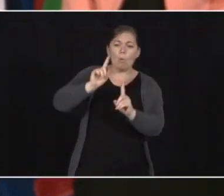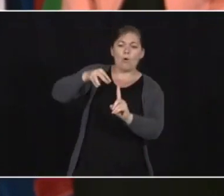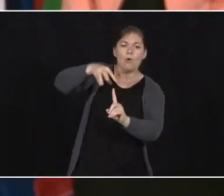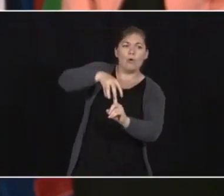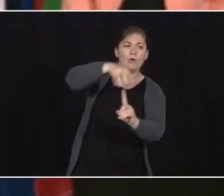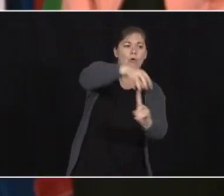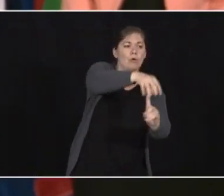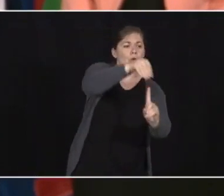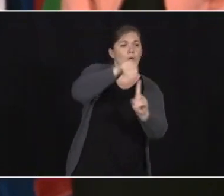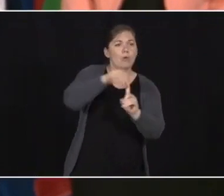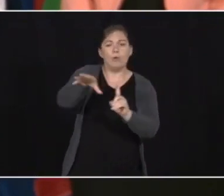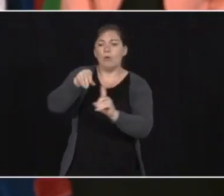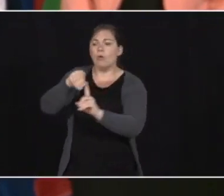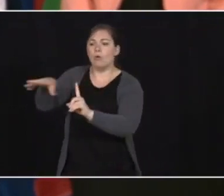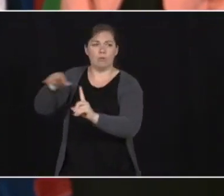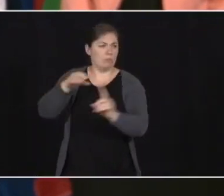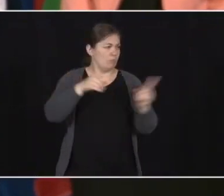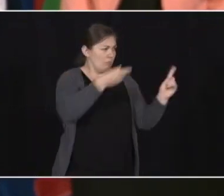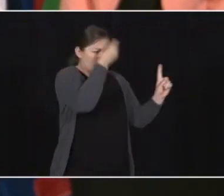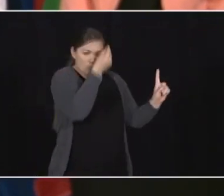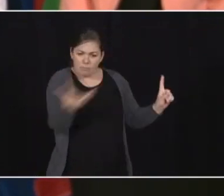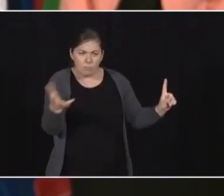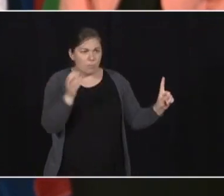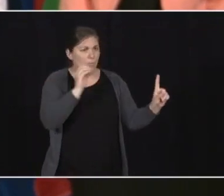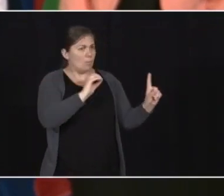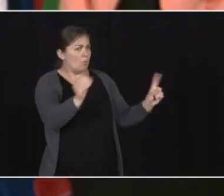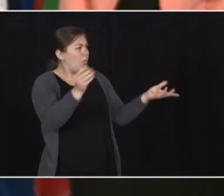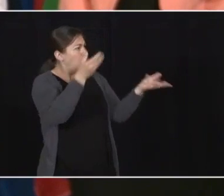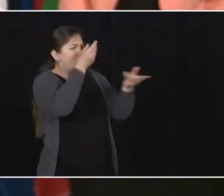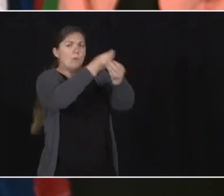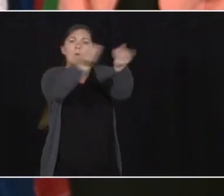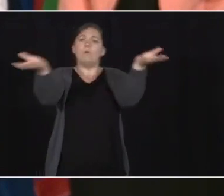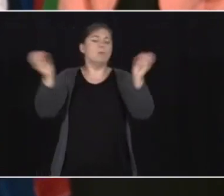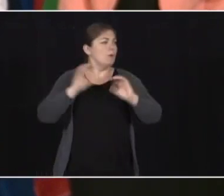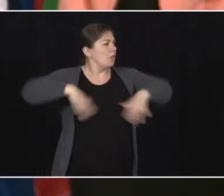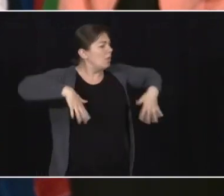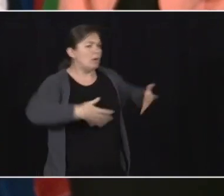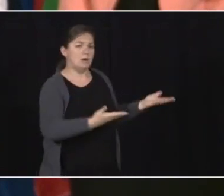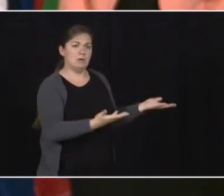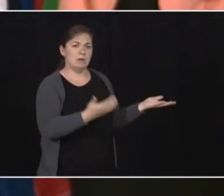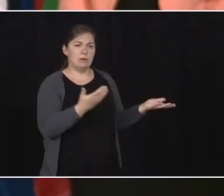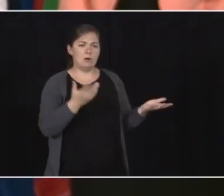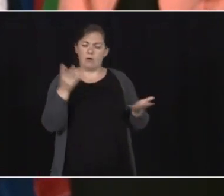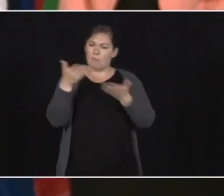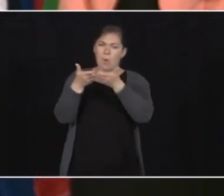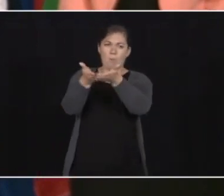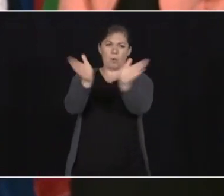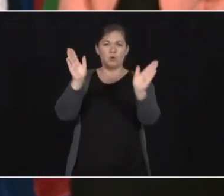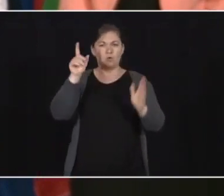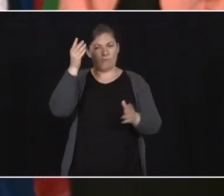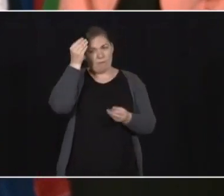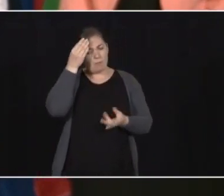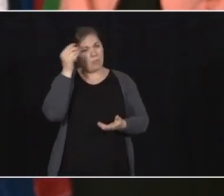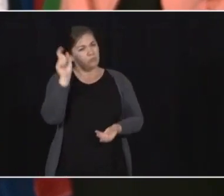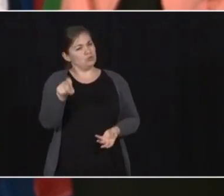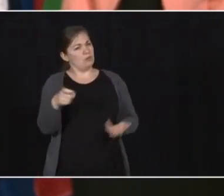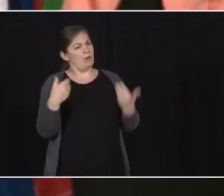Why don't you release document I think anyone . It's public information. We . I don't want to stigmatize one certain